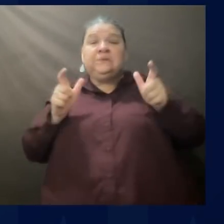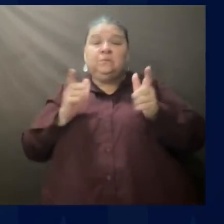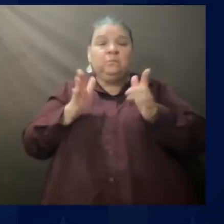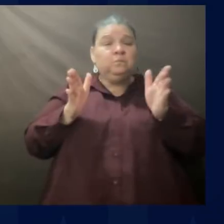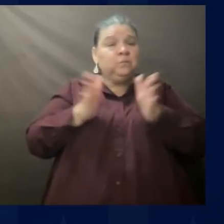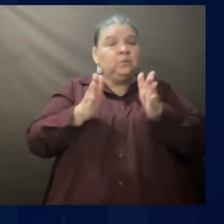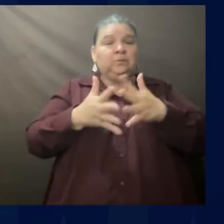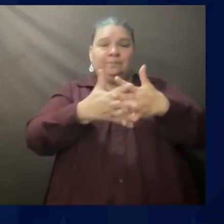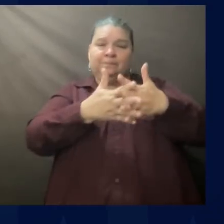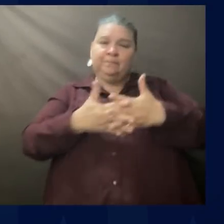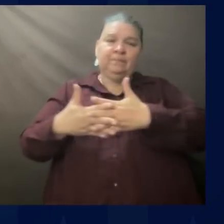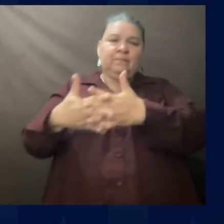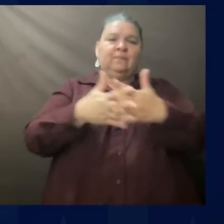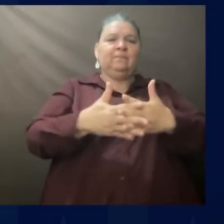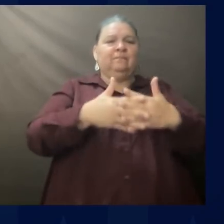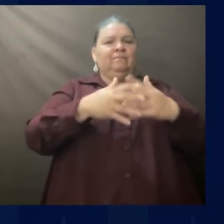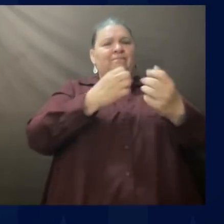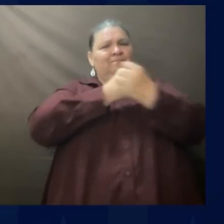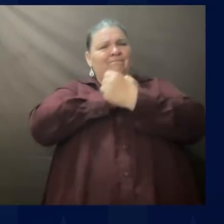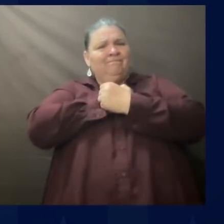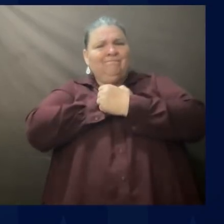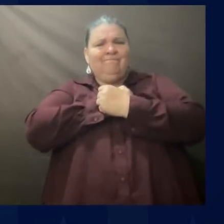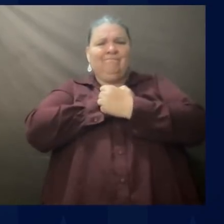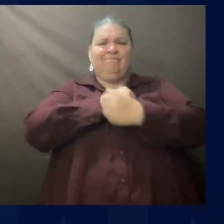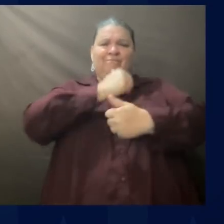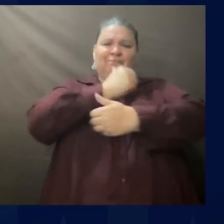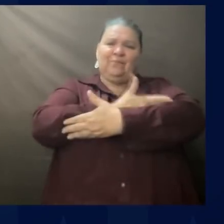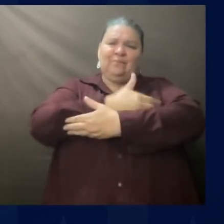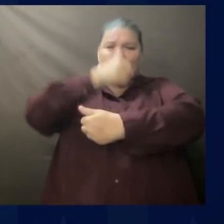risked all, and gave all to preserve